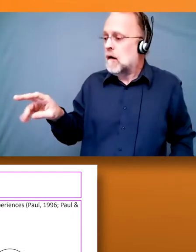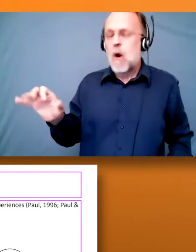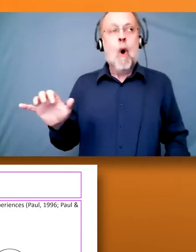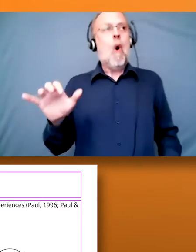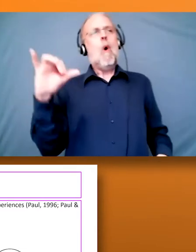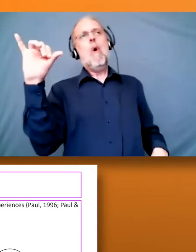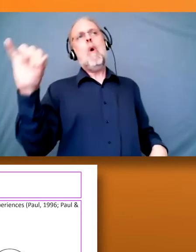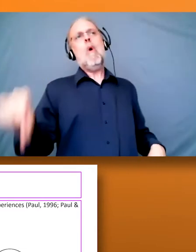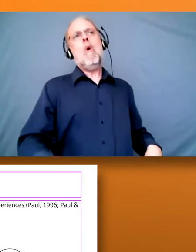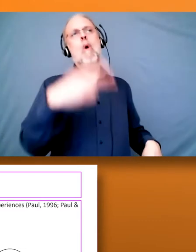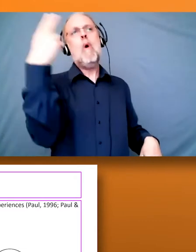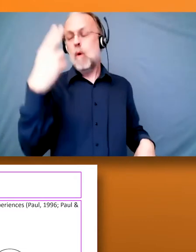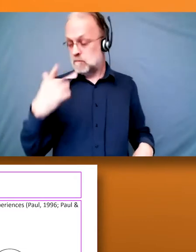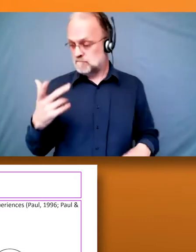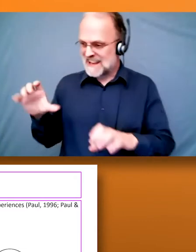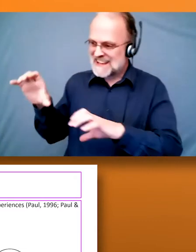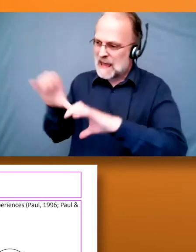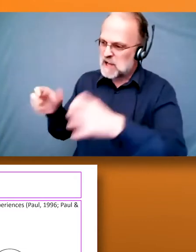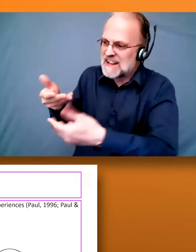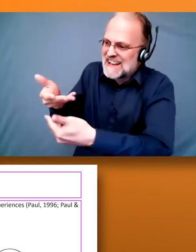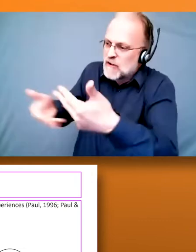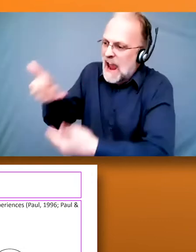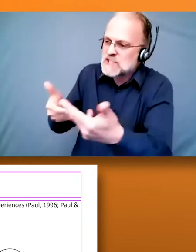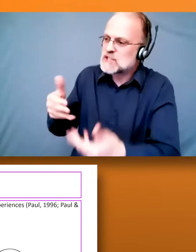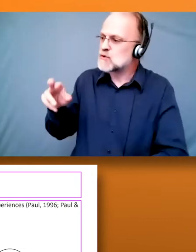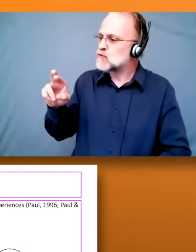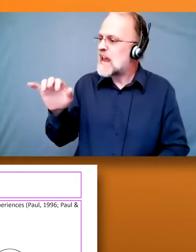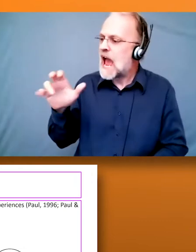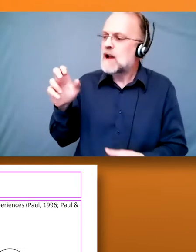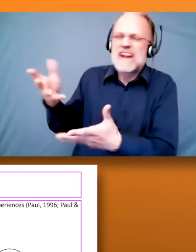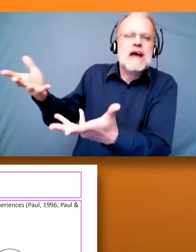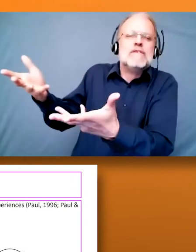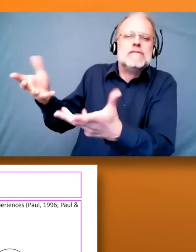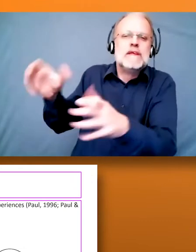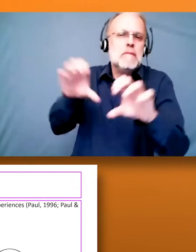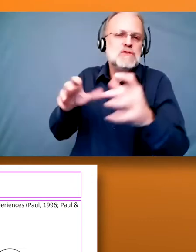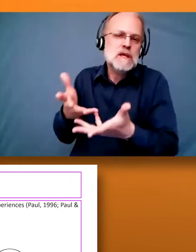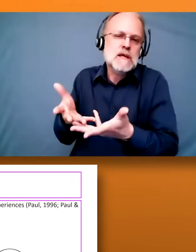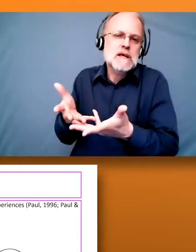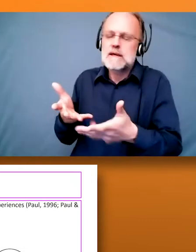That was--what you saw was a chemical interaction, or whatever you're trying to get them to learn.